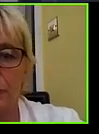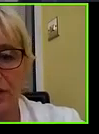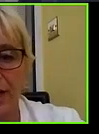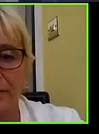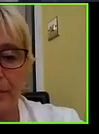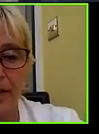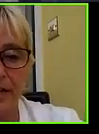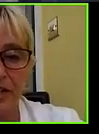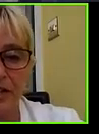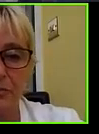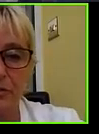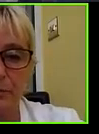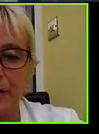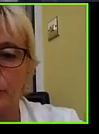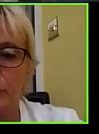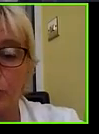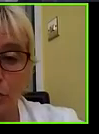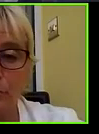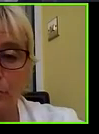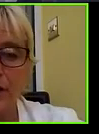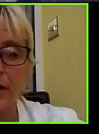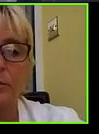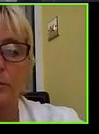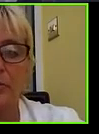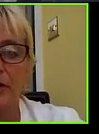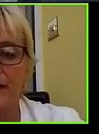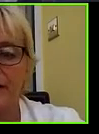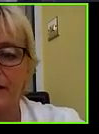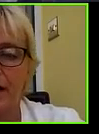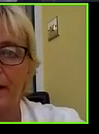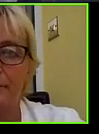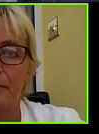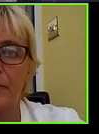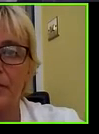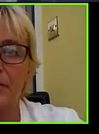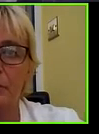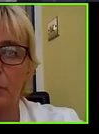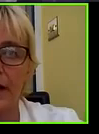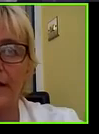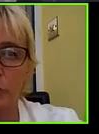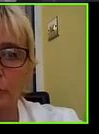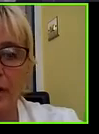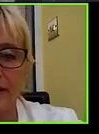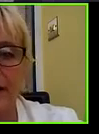to get them into people's homes but there is we are still pressing the